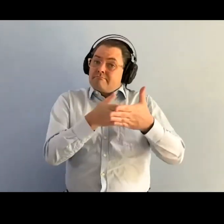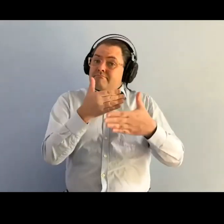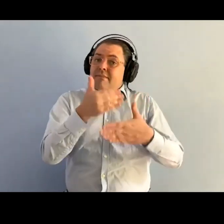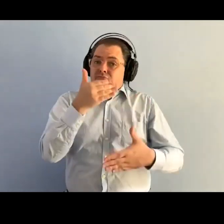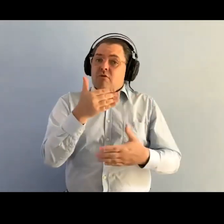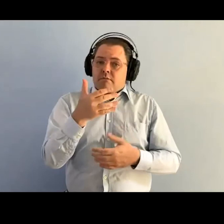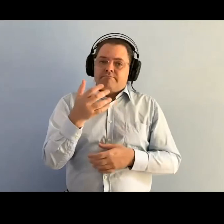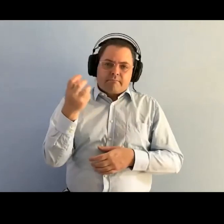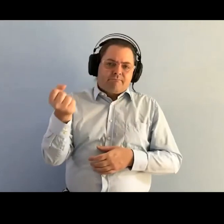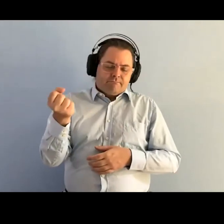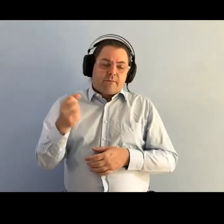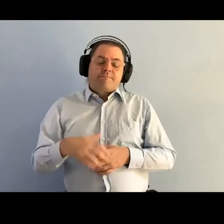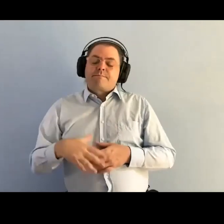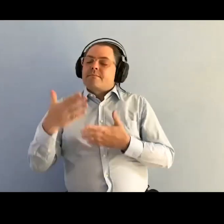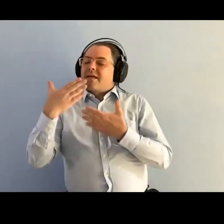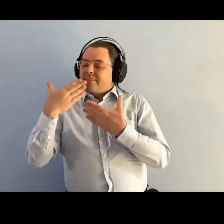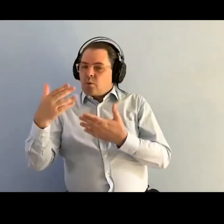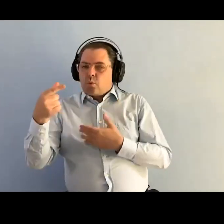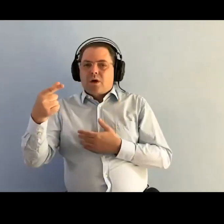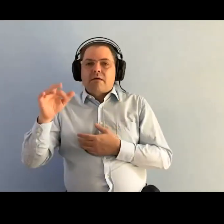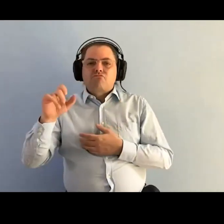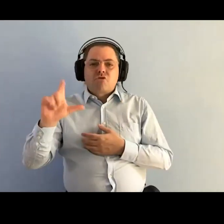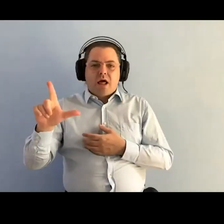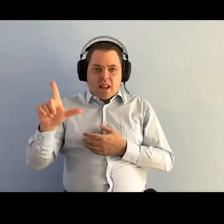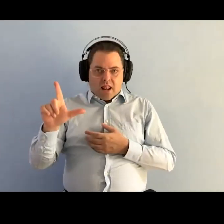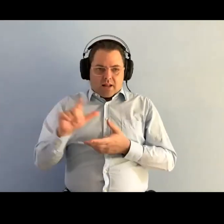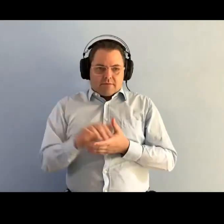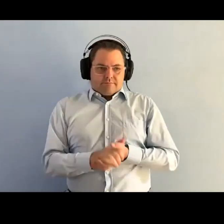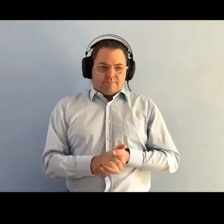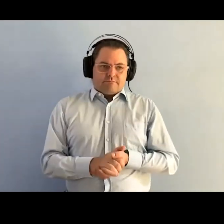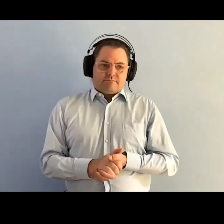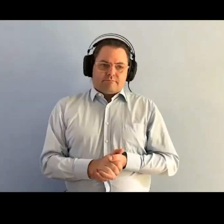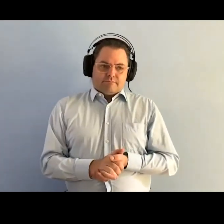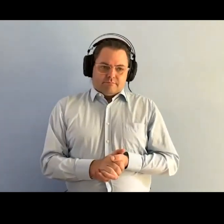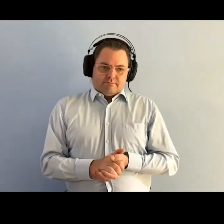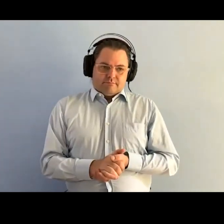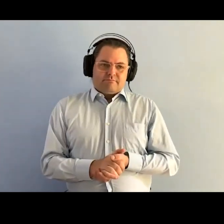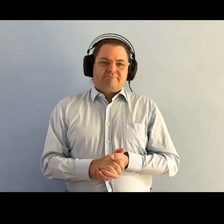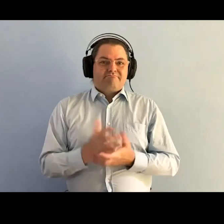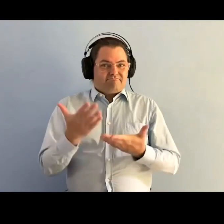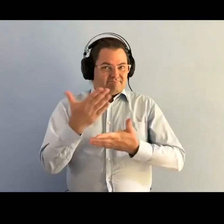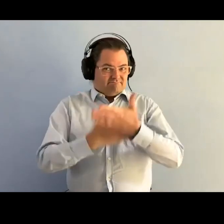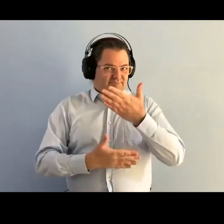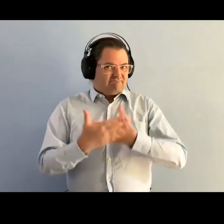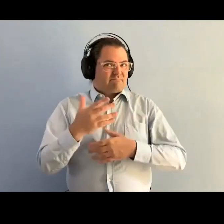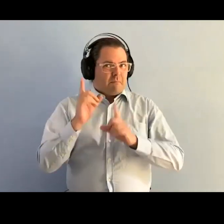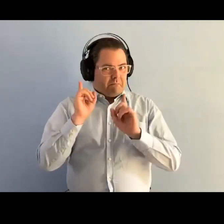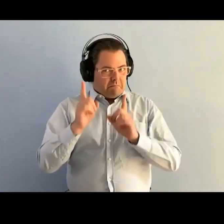. And also this has presented a difficulty also . >> CHRISTIAN MODINO-HOK: Thank you